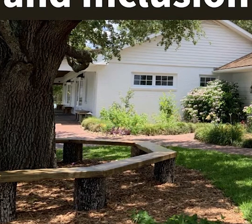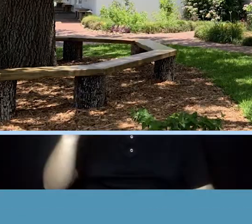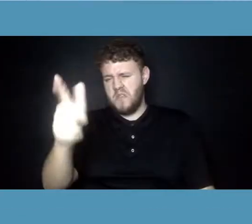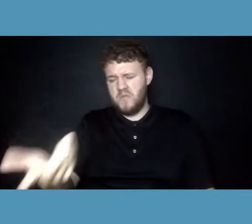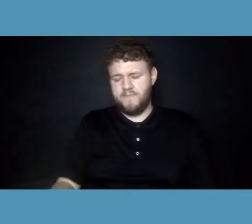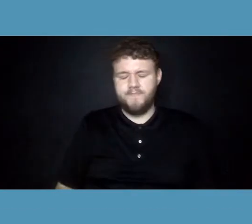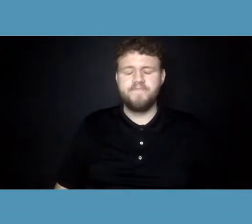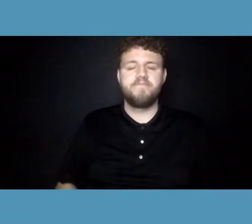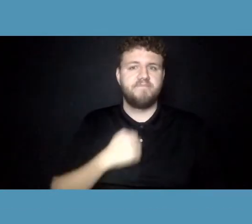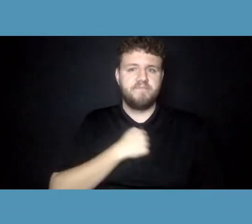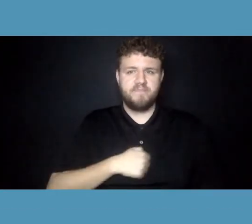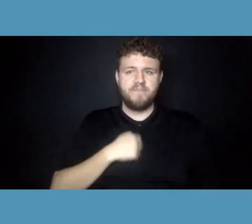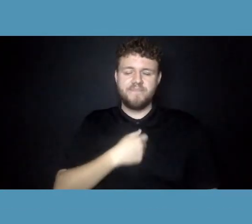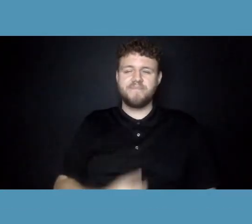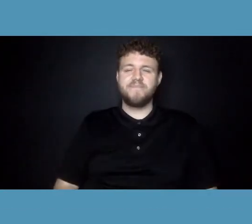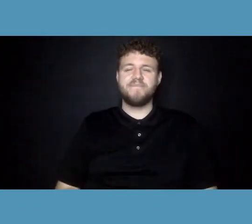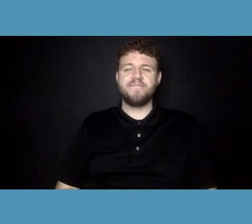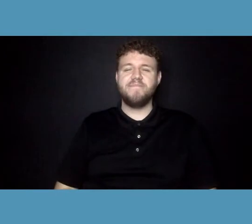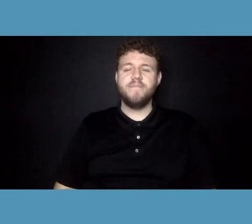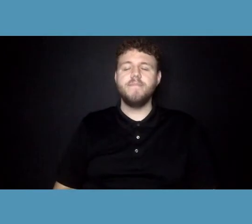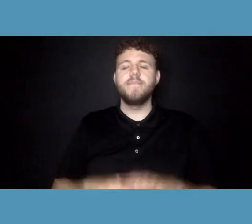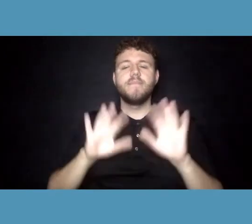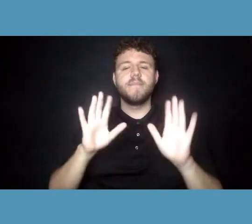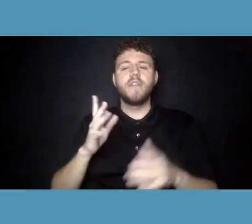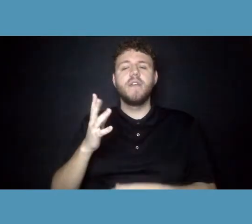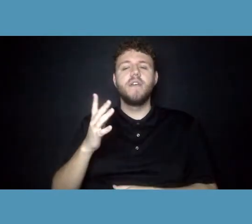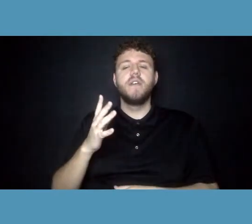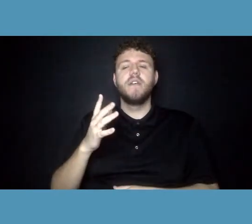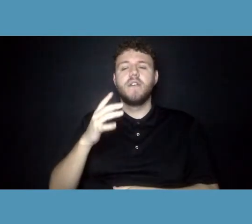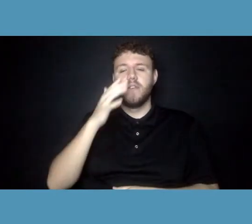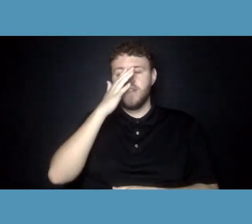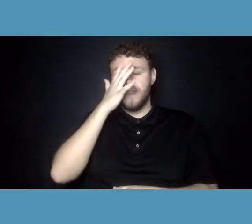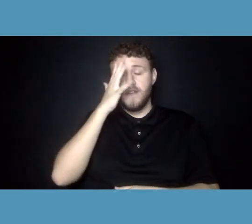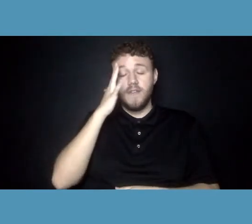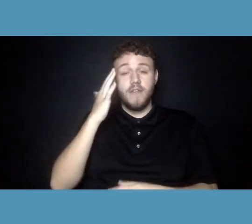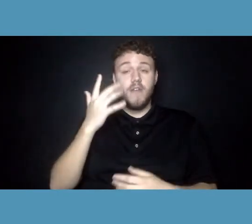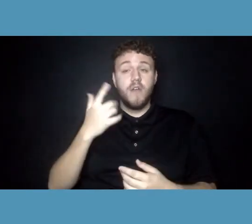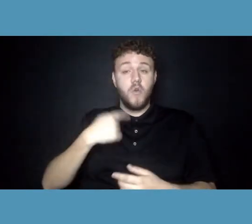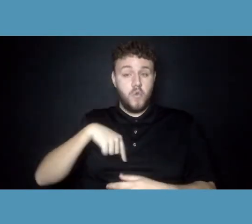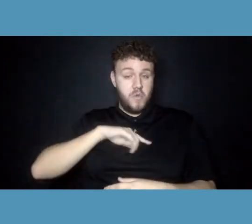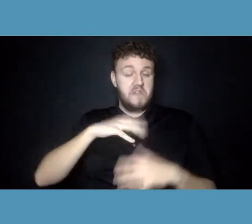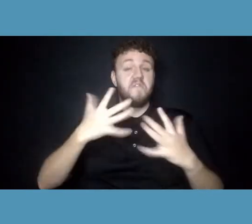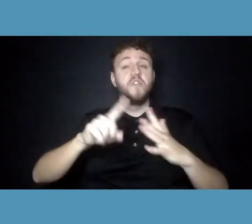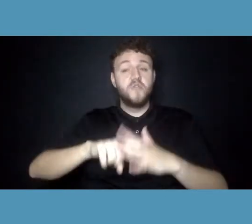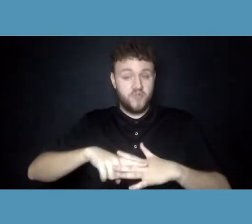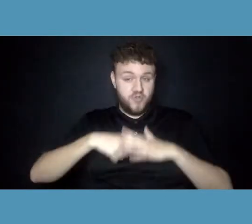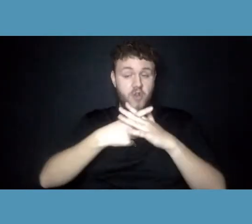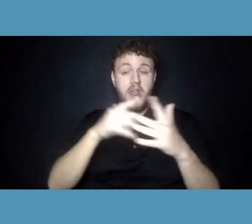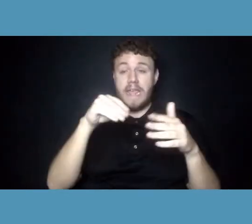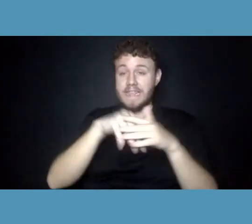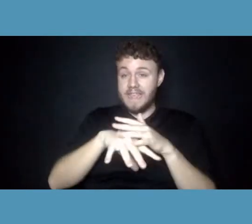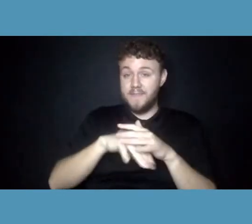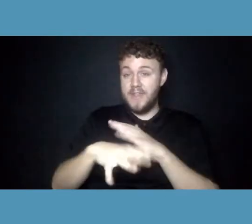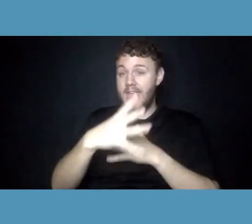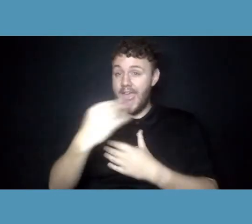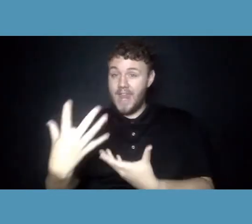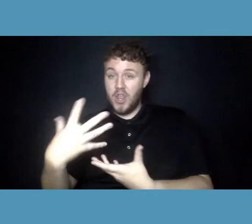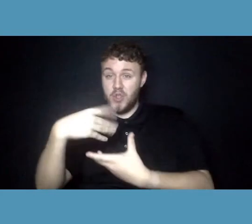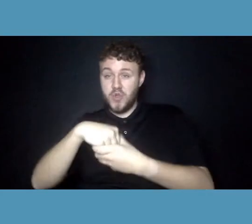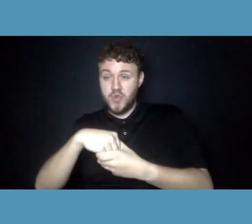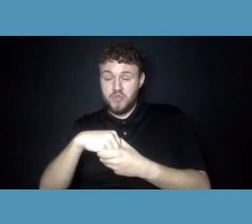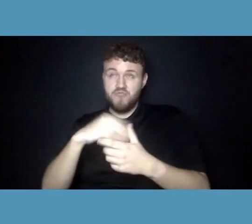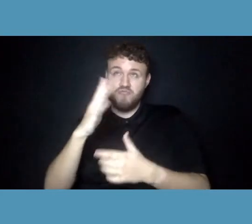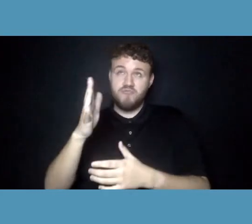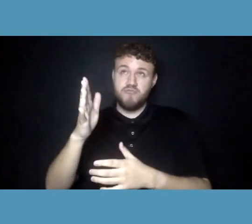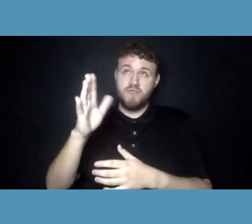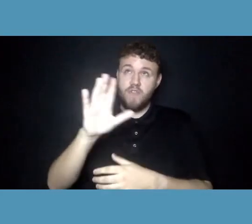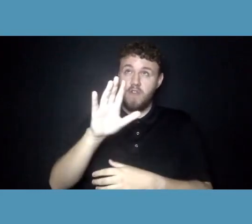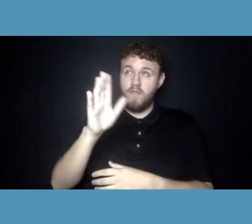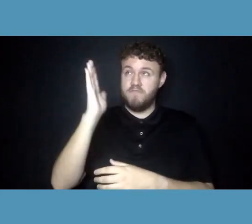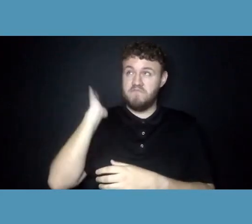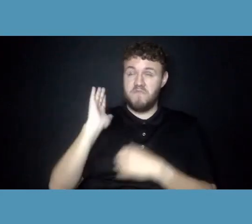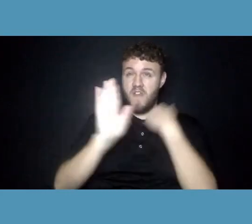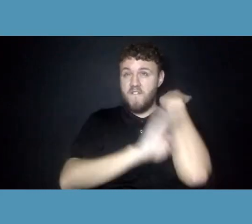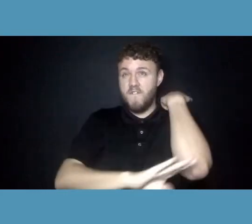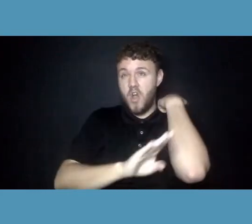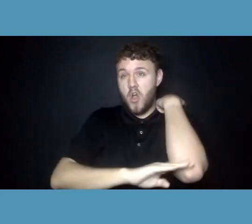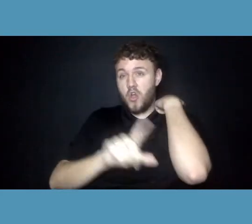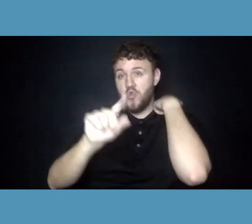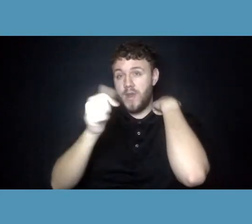We have started our accessibility and inclusion about the fall of 2018. And at that time,